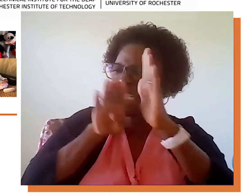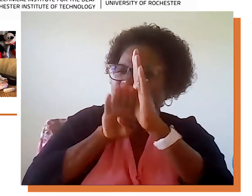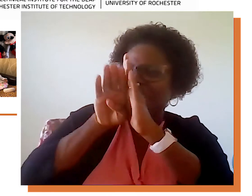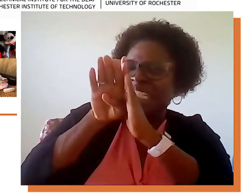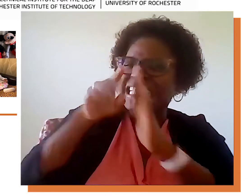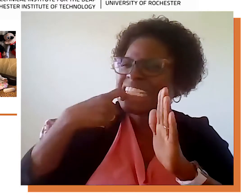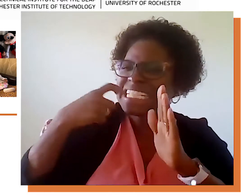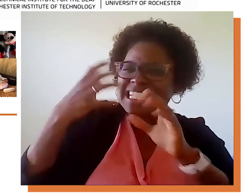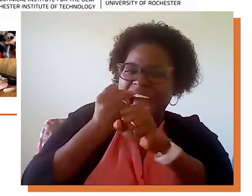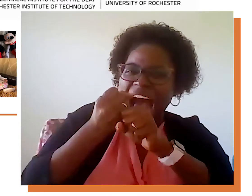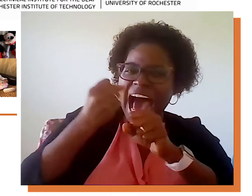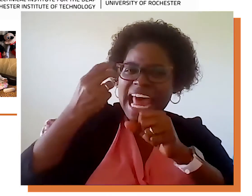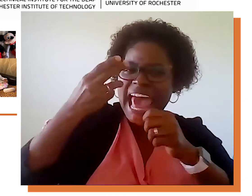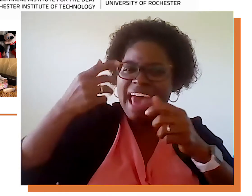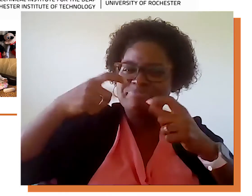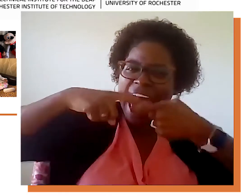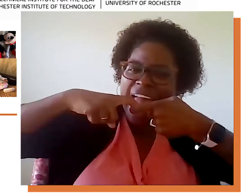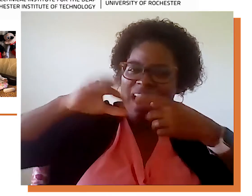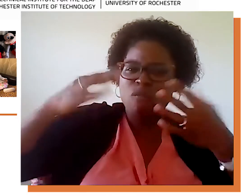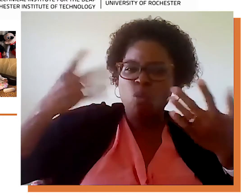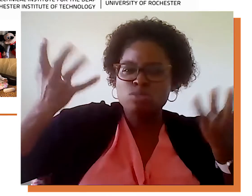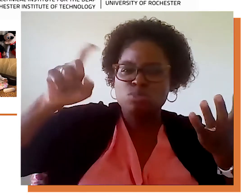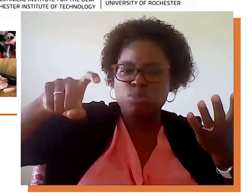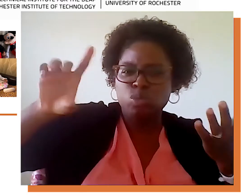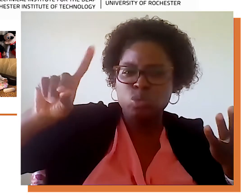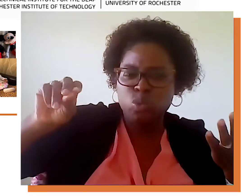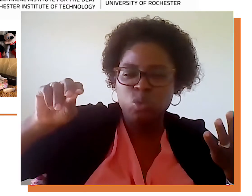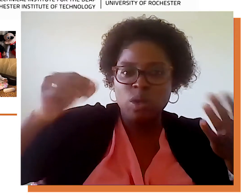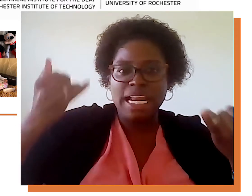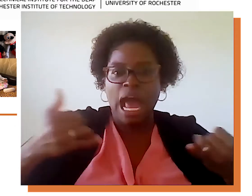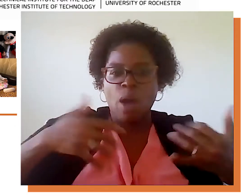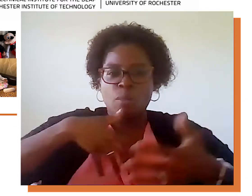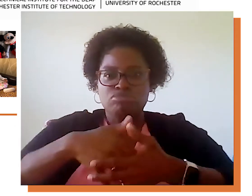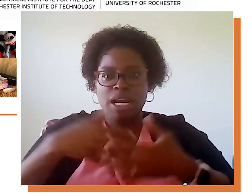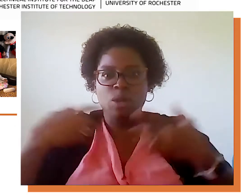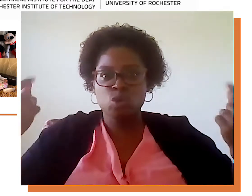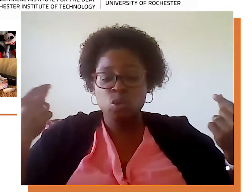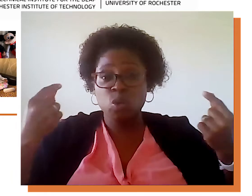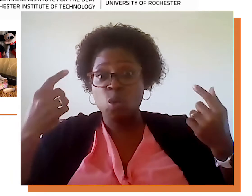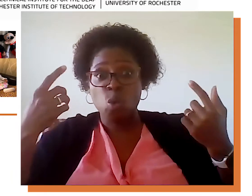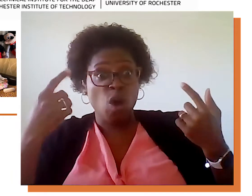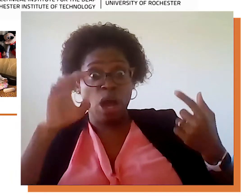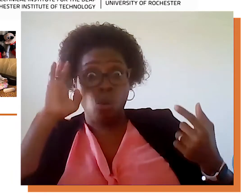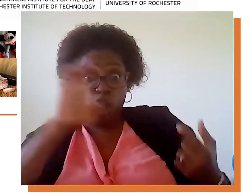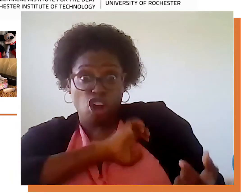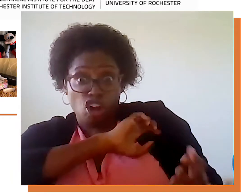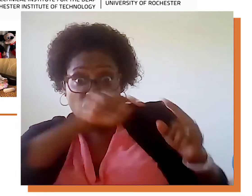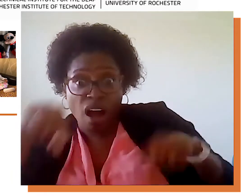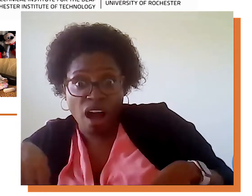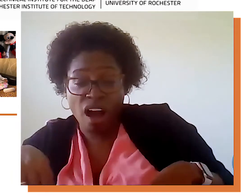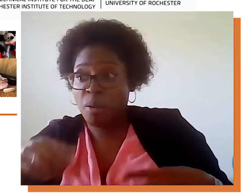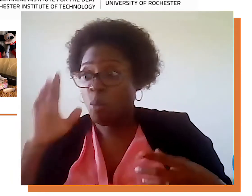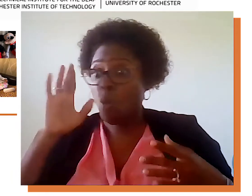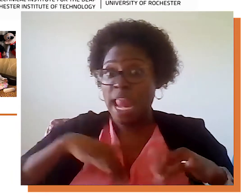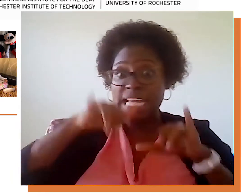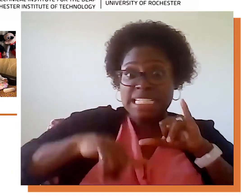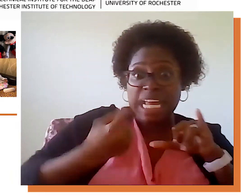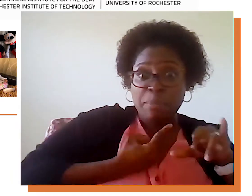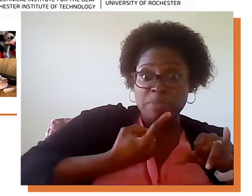I had just done all this. I had just made these connections and gotten in, and now I was pregnant. So, what do I do? I'm long-distance from Earl.